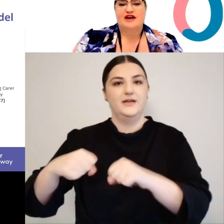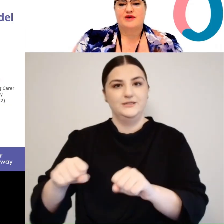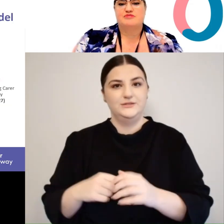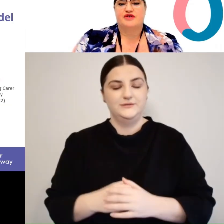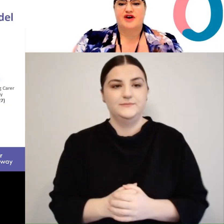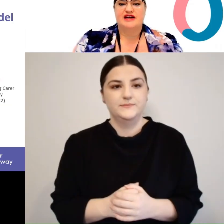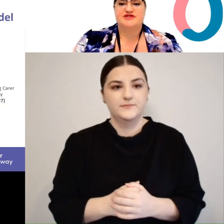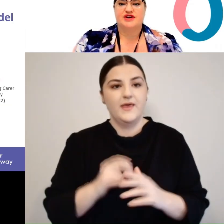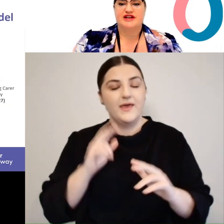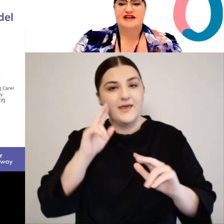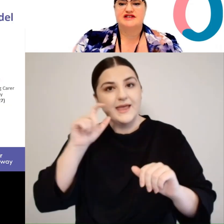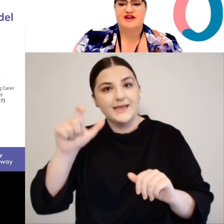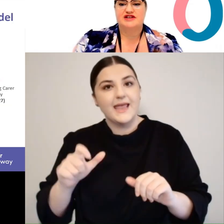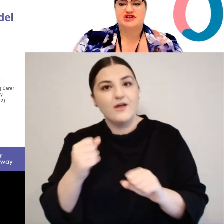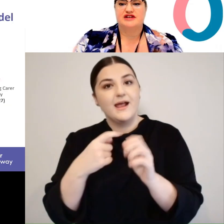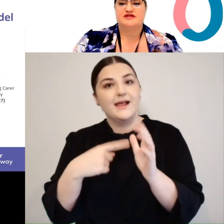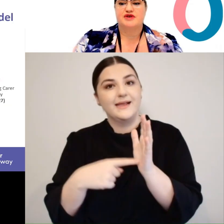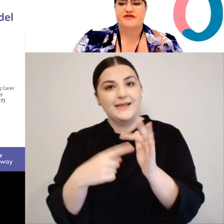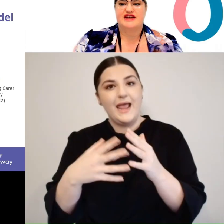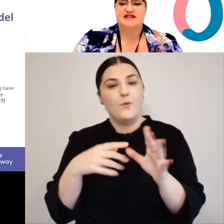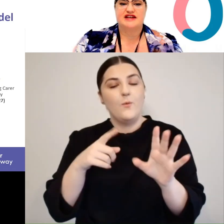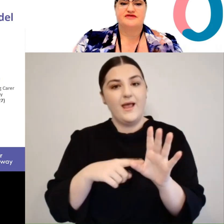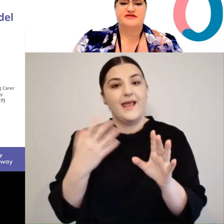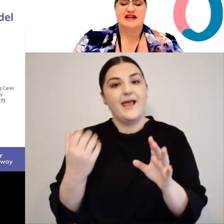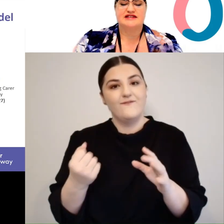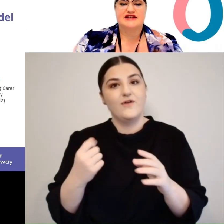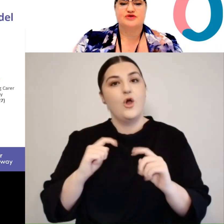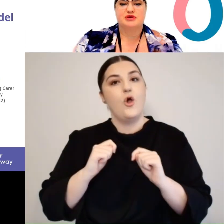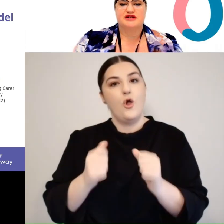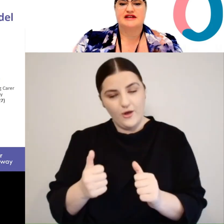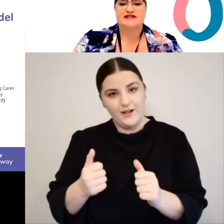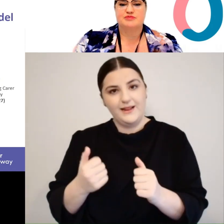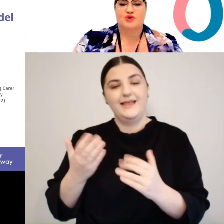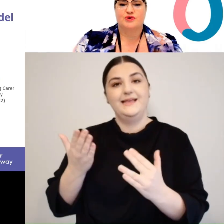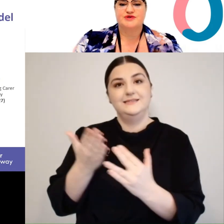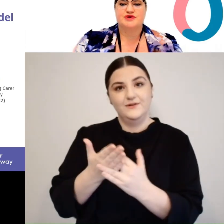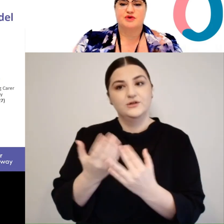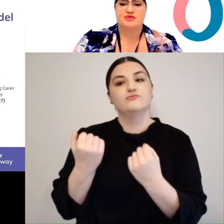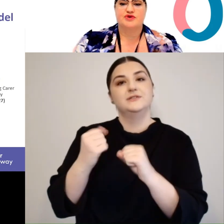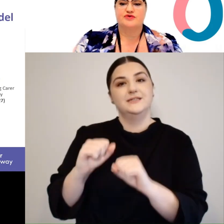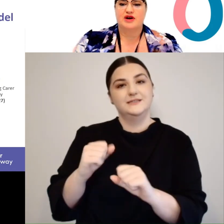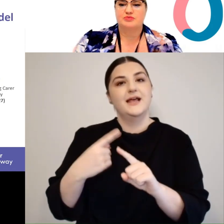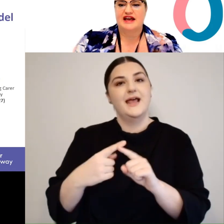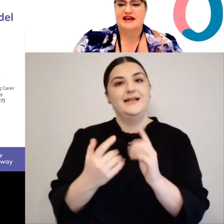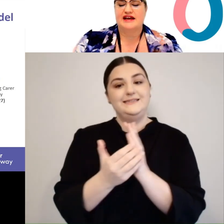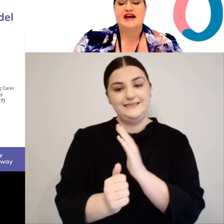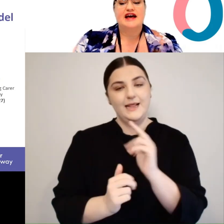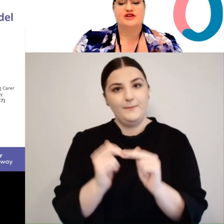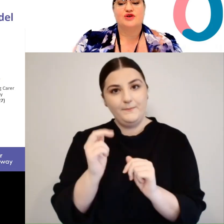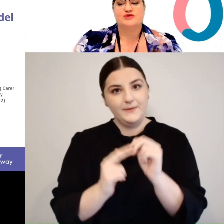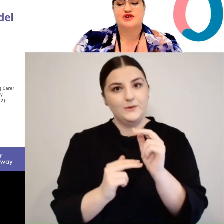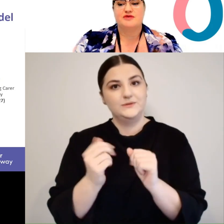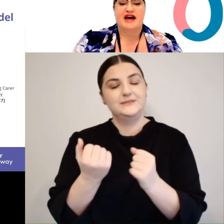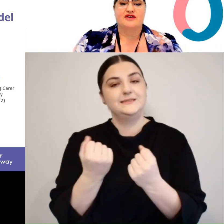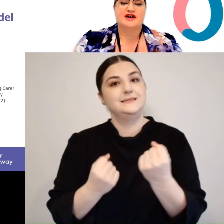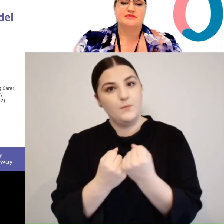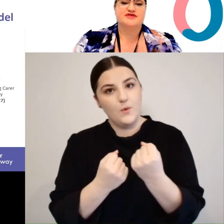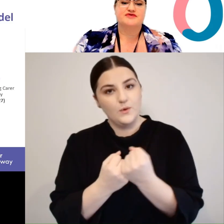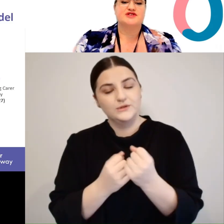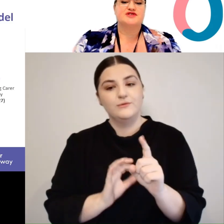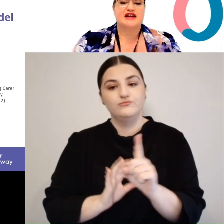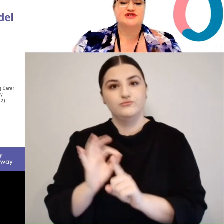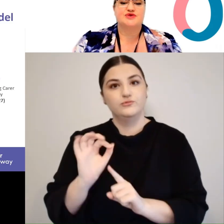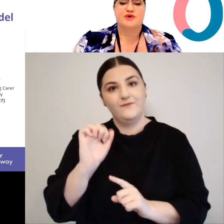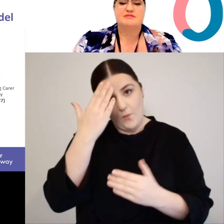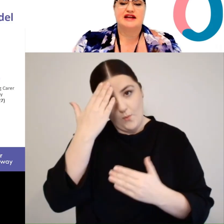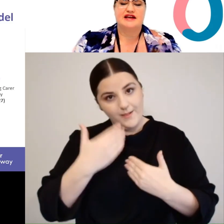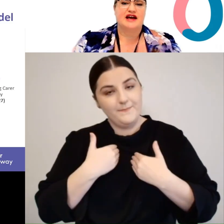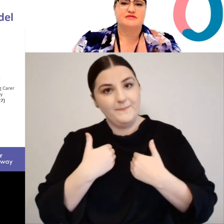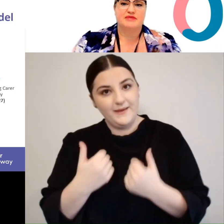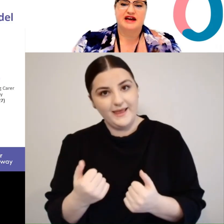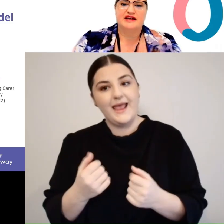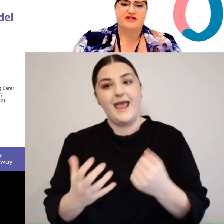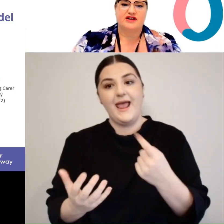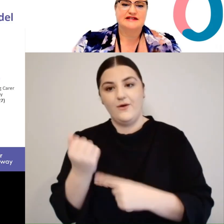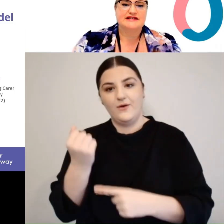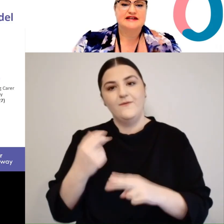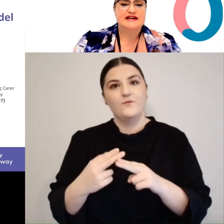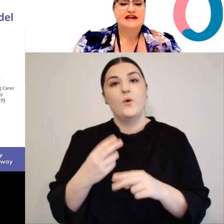Carer Gateway provides early intervention, preventative, and skill-building supports to improve well-being and long-term outcomes for Australia's 3 million unpaid carers.